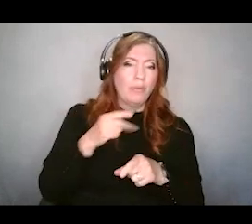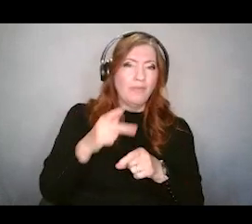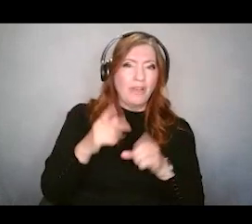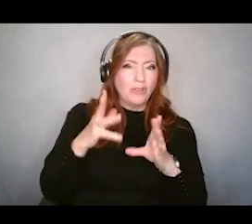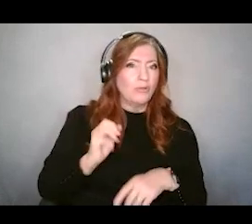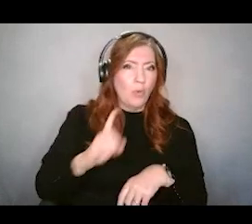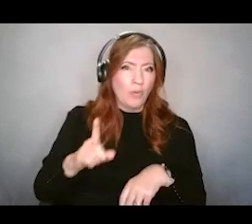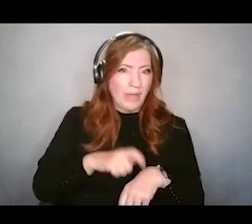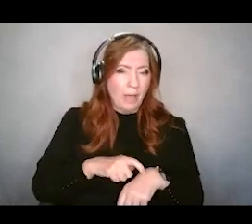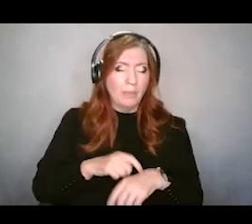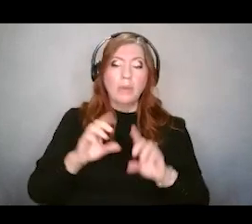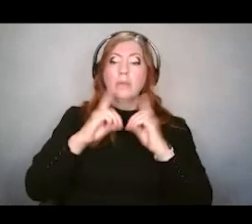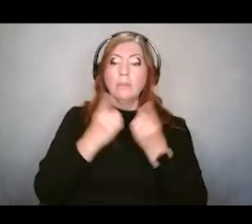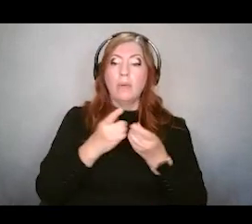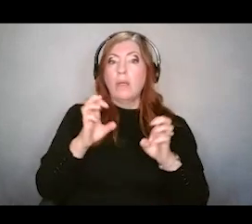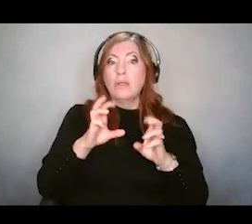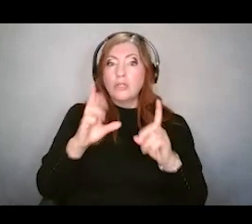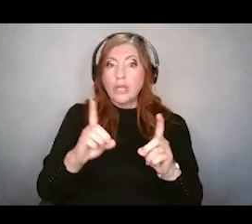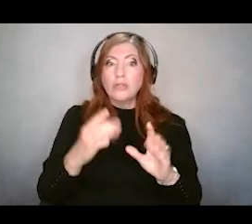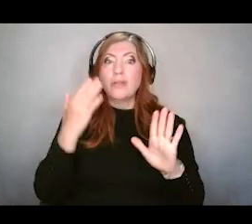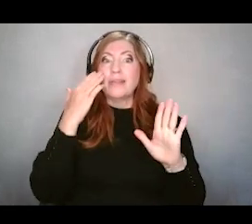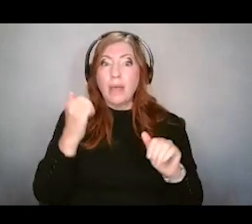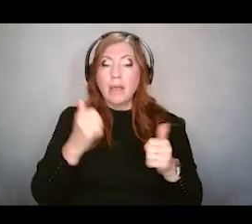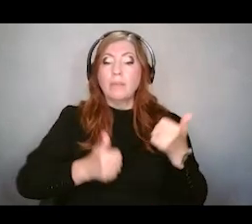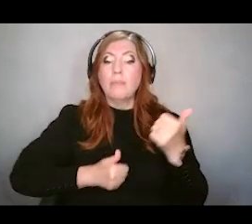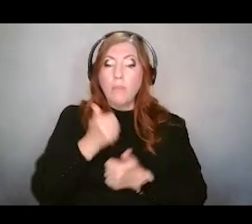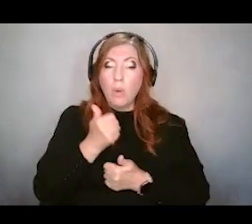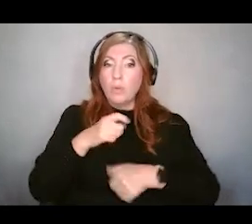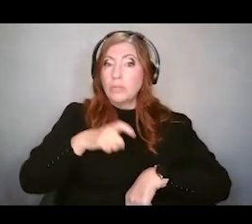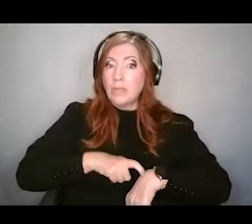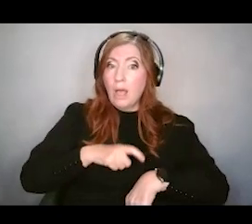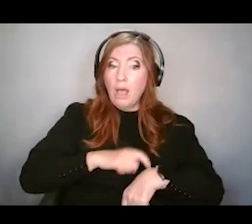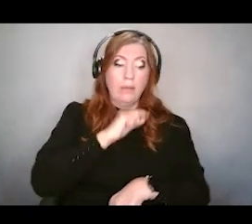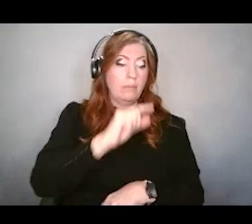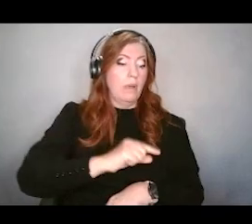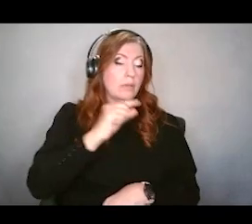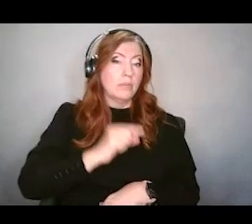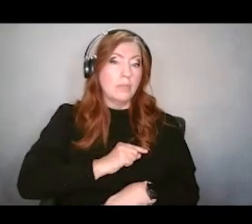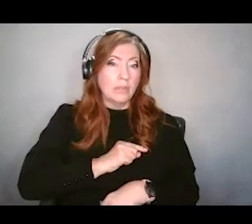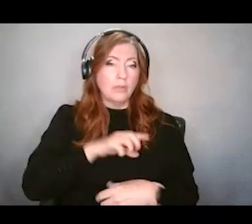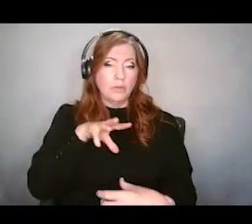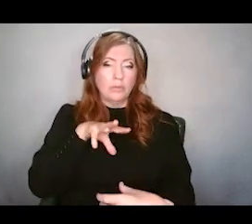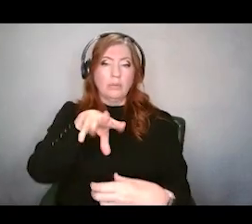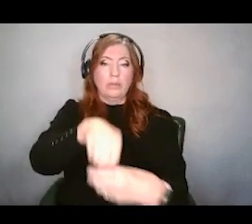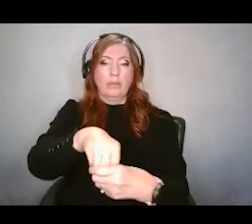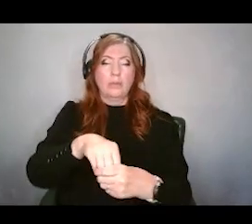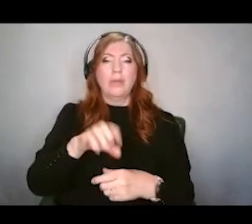the Department of Education anticipates that in most instances, eligibility to participate in